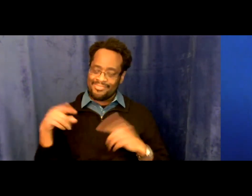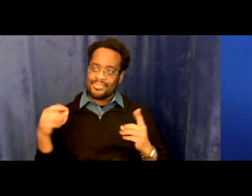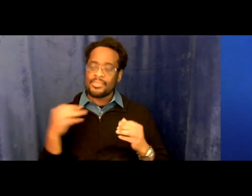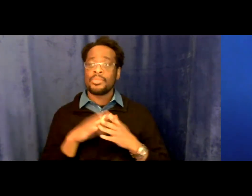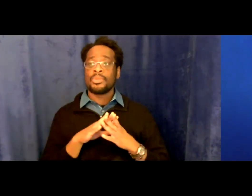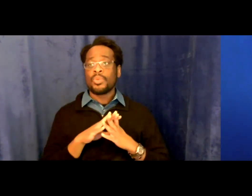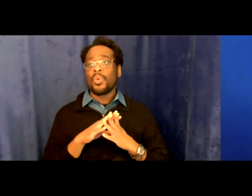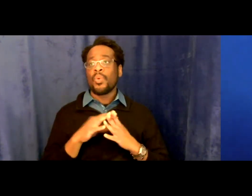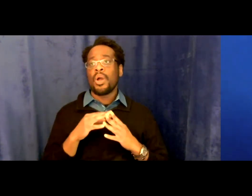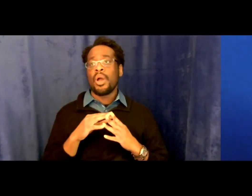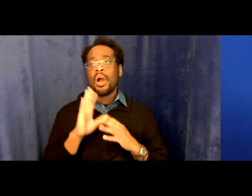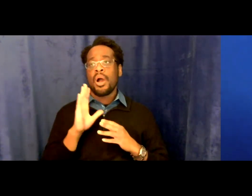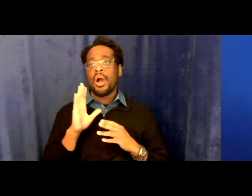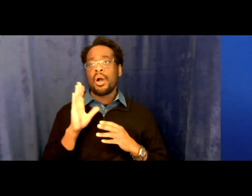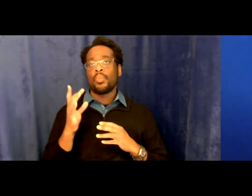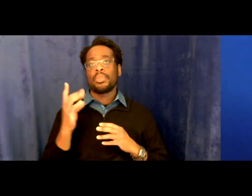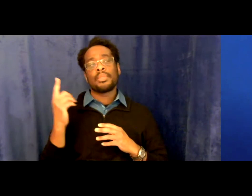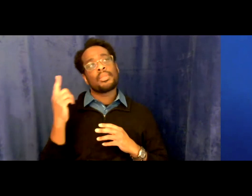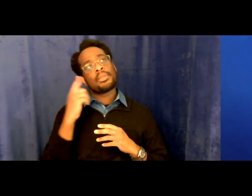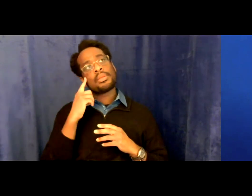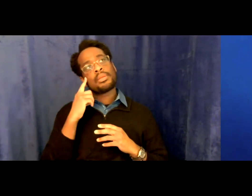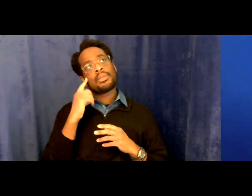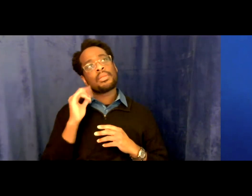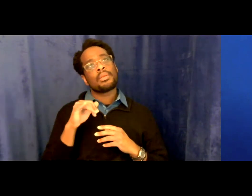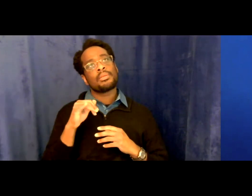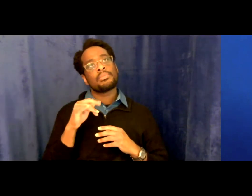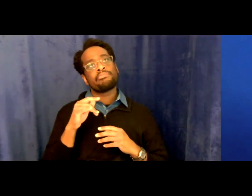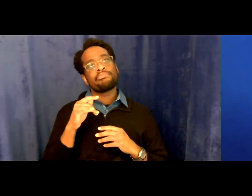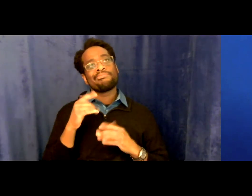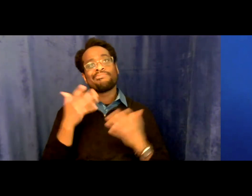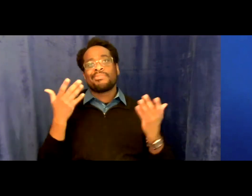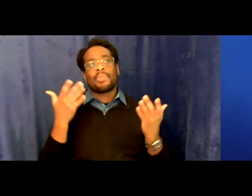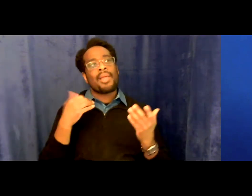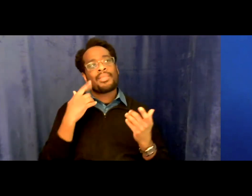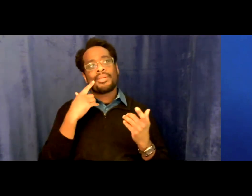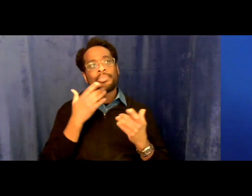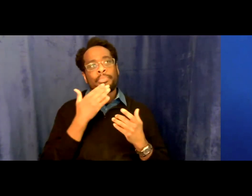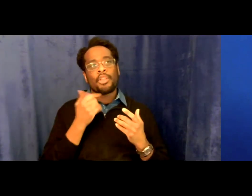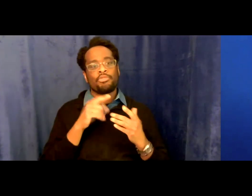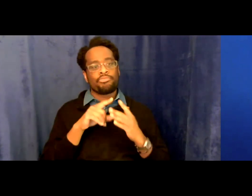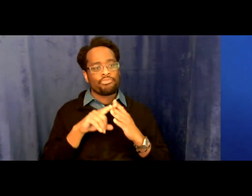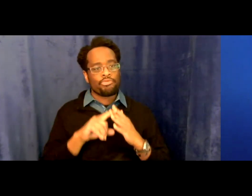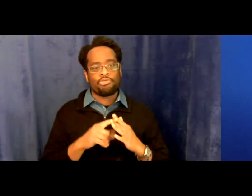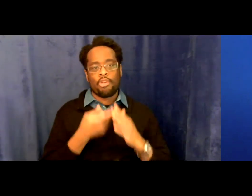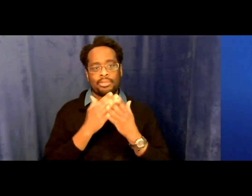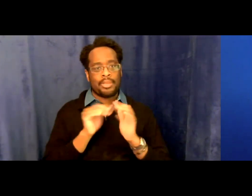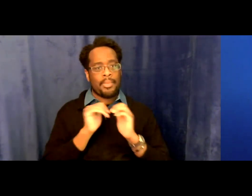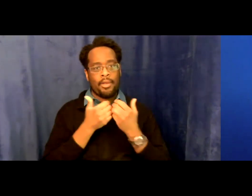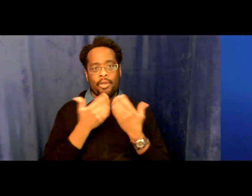not just one thing that you're looking at this variation so i think that um it's better to start